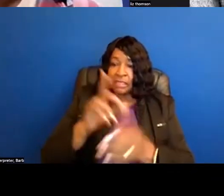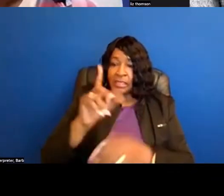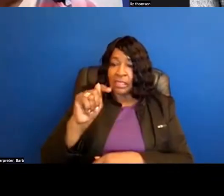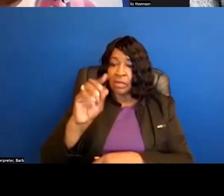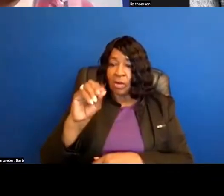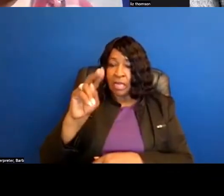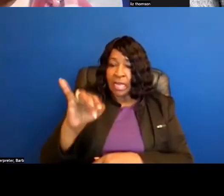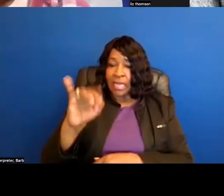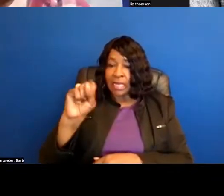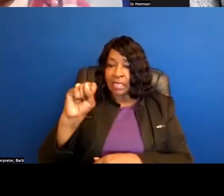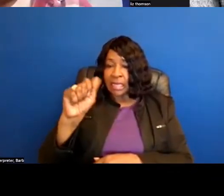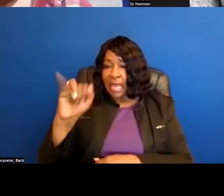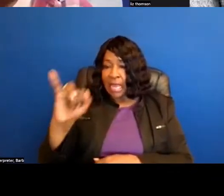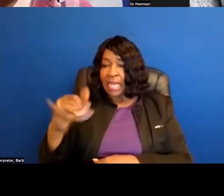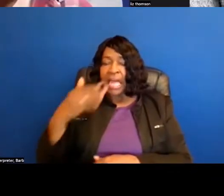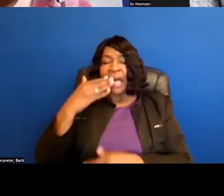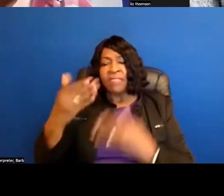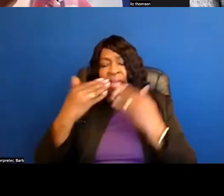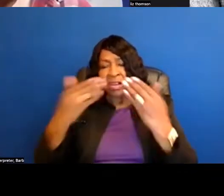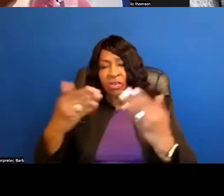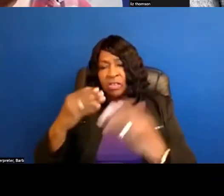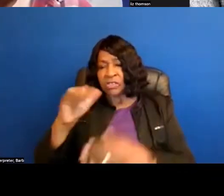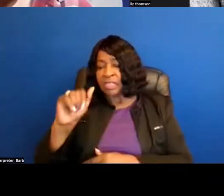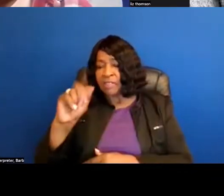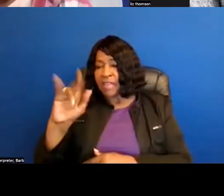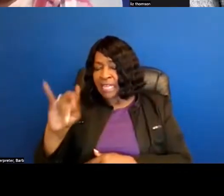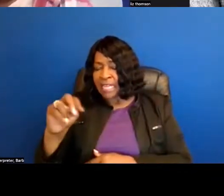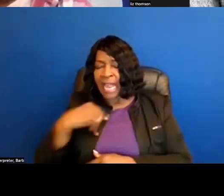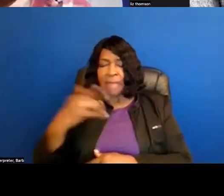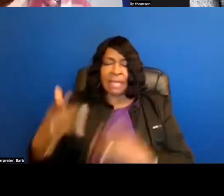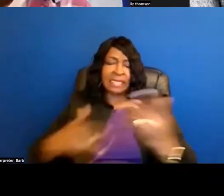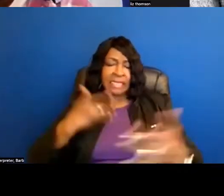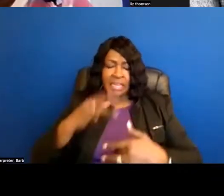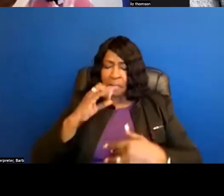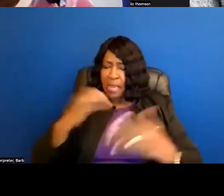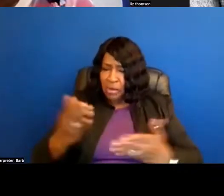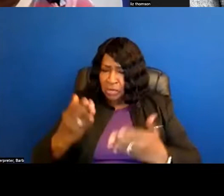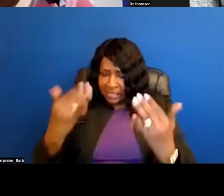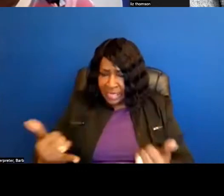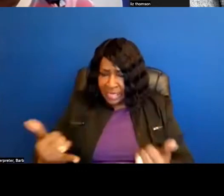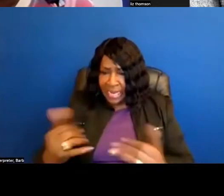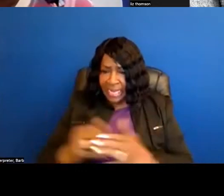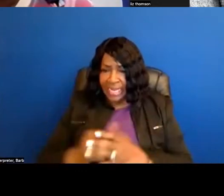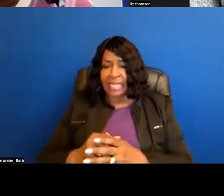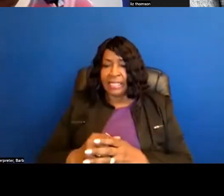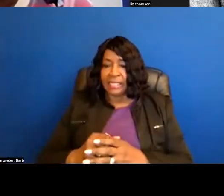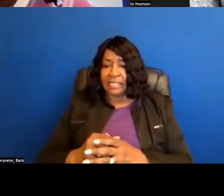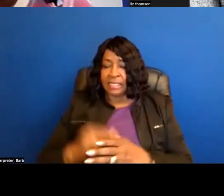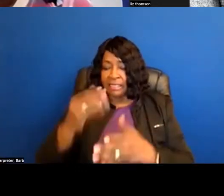Thank you so much, Javin. I am so excited to be here to end the today's day.